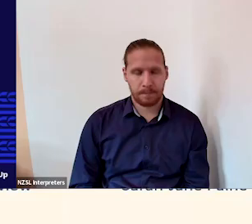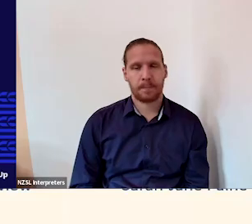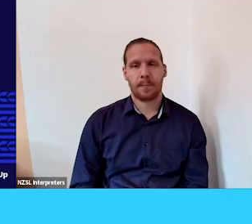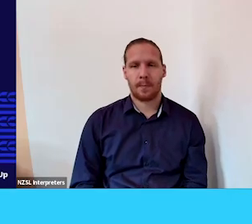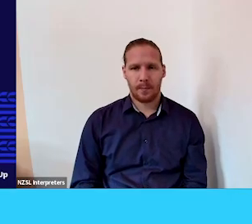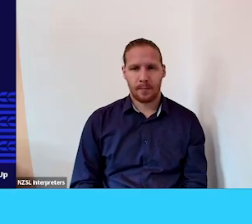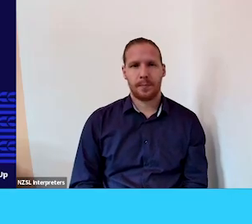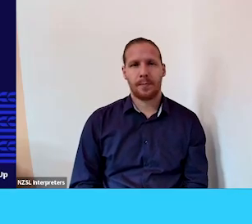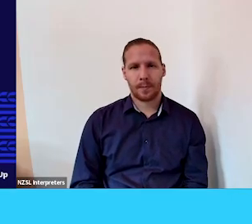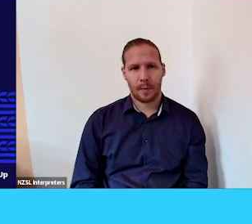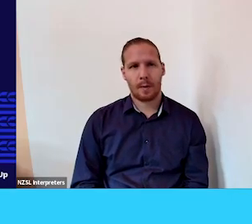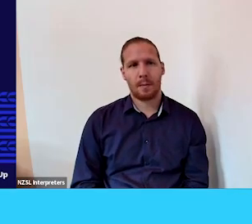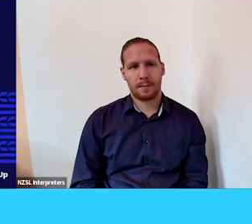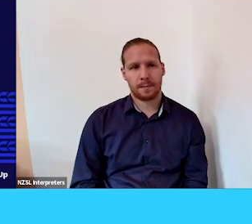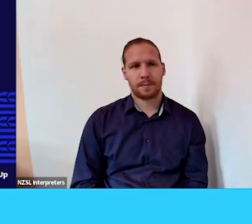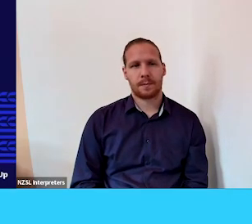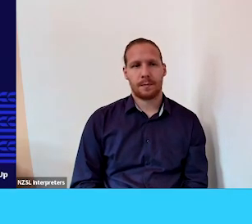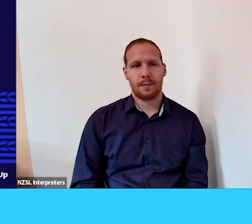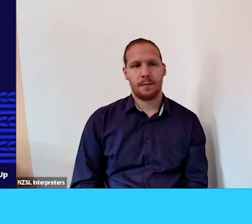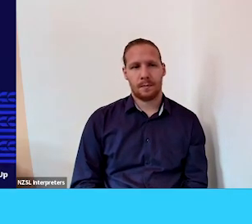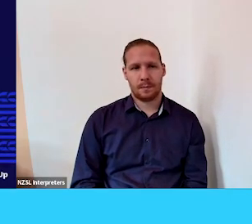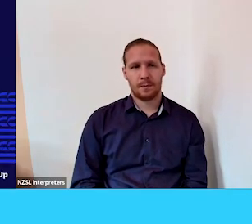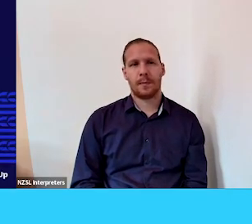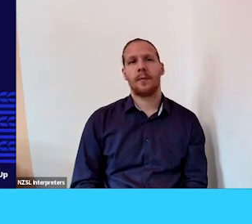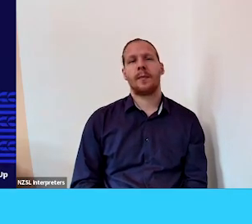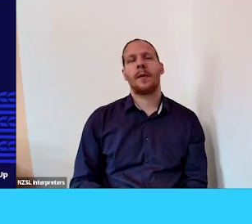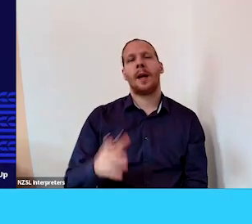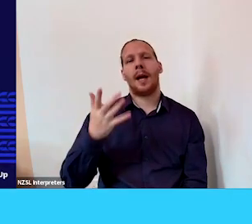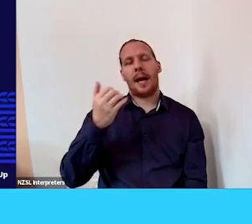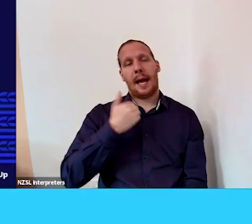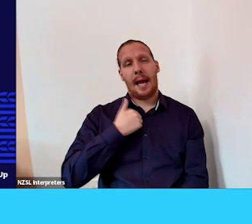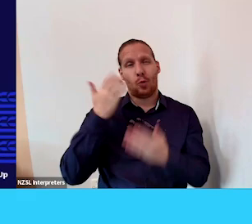So in terms of, the growing up in New Zealand study, hopefully most of you know